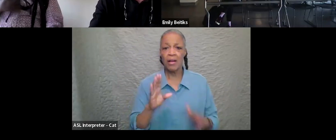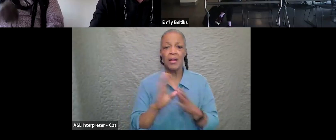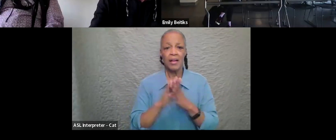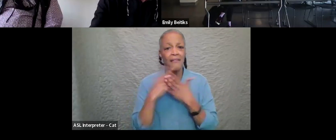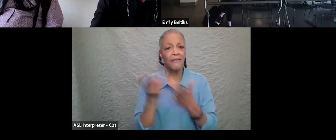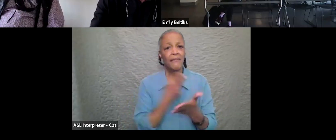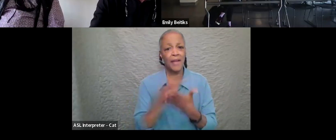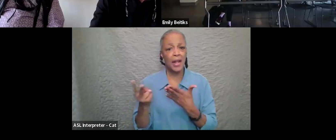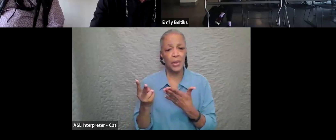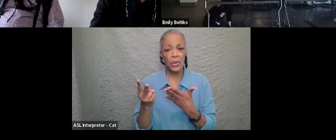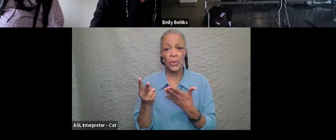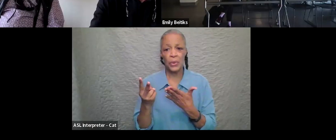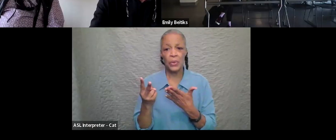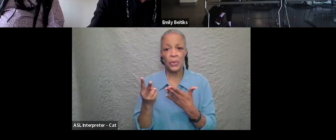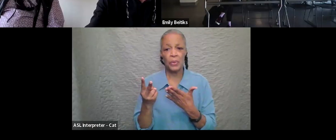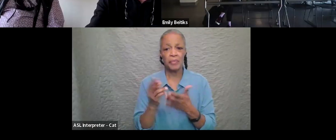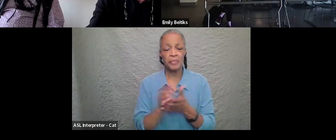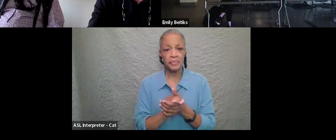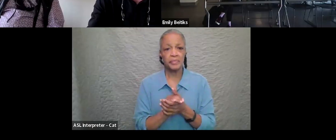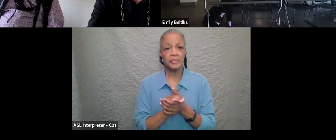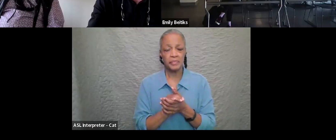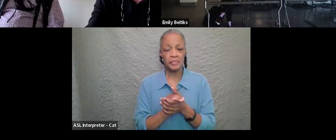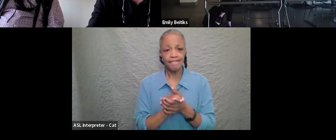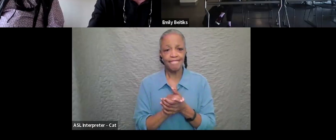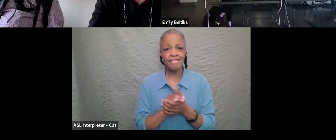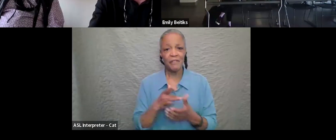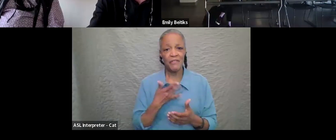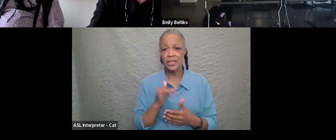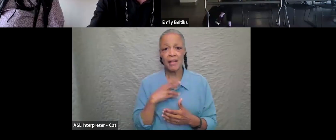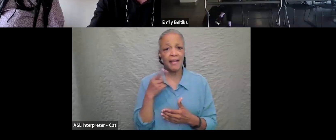It doesn't surprise me that someone